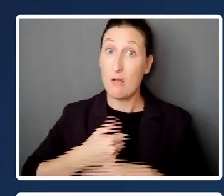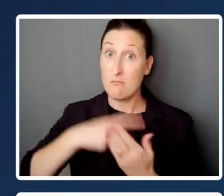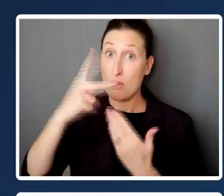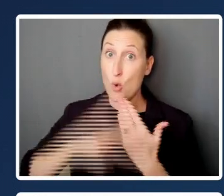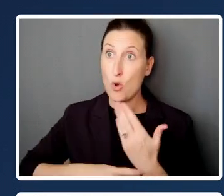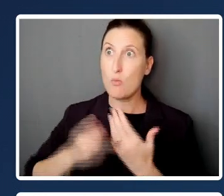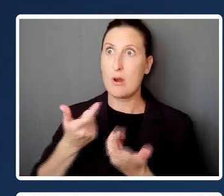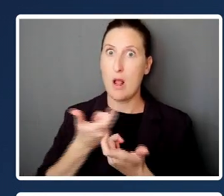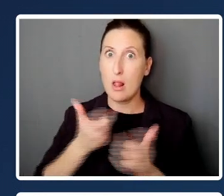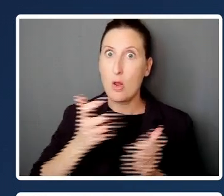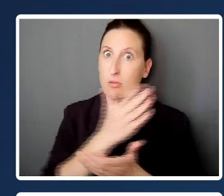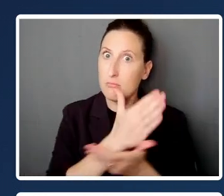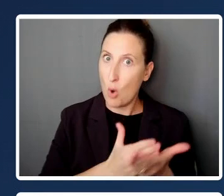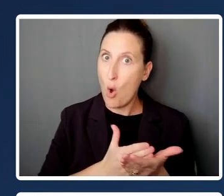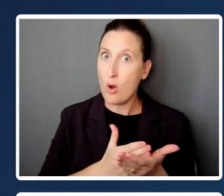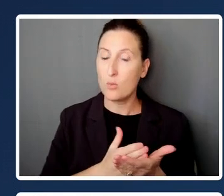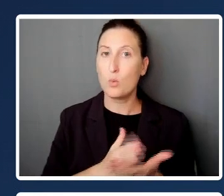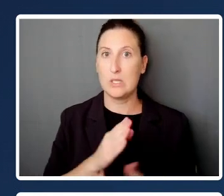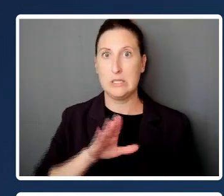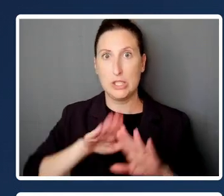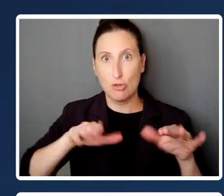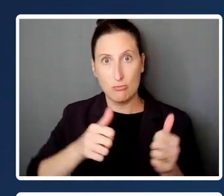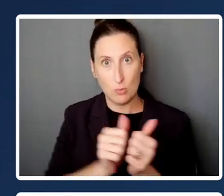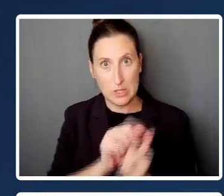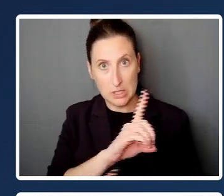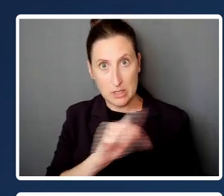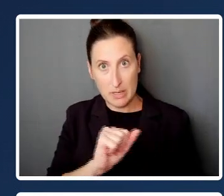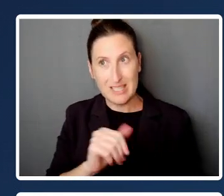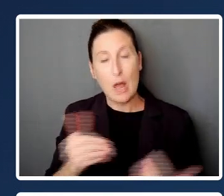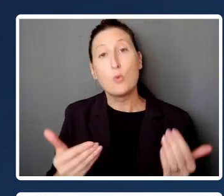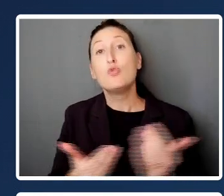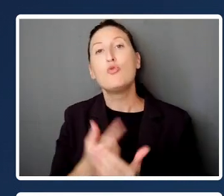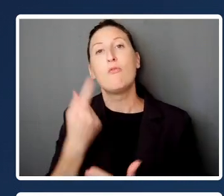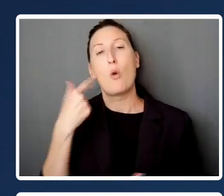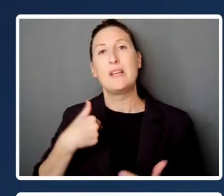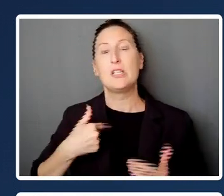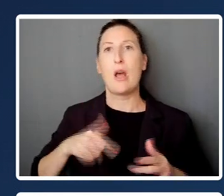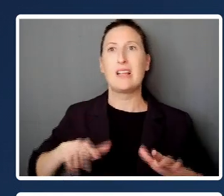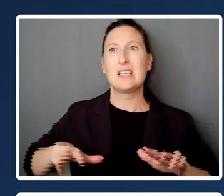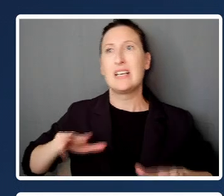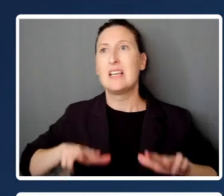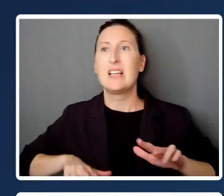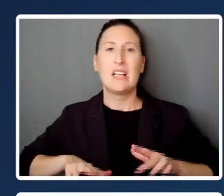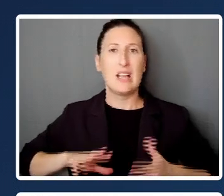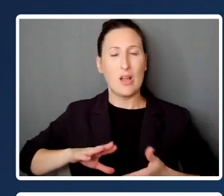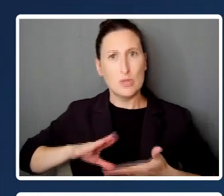new for me. So, I had quite a bit to learn. And the SchoolTalk staff was great with that.